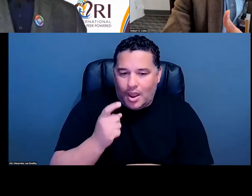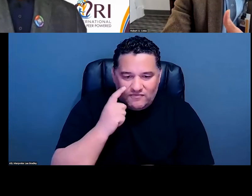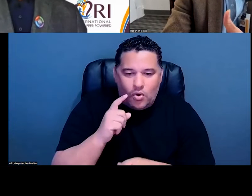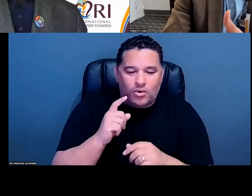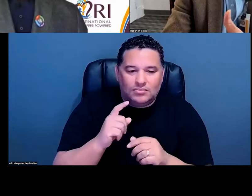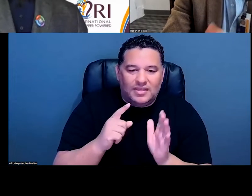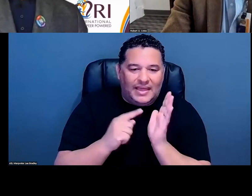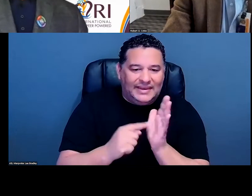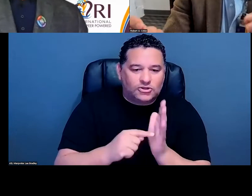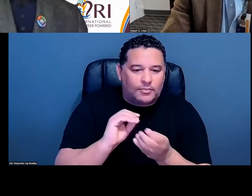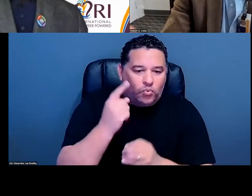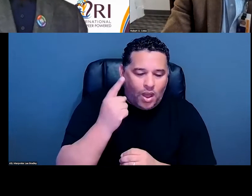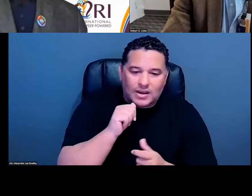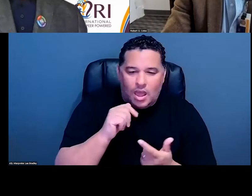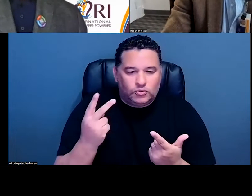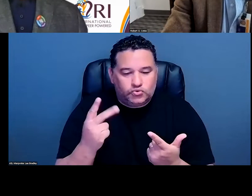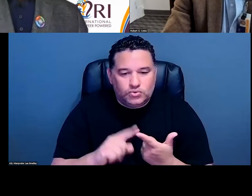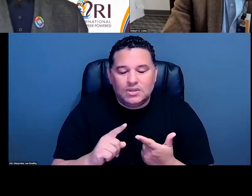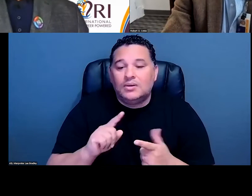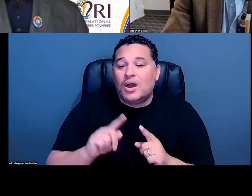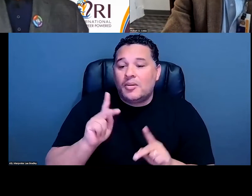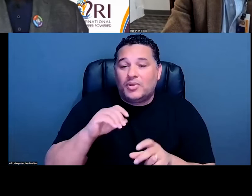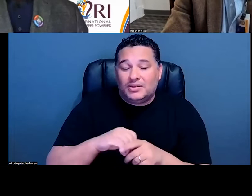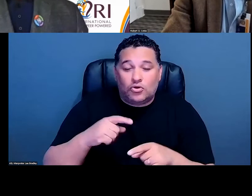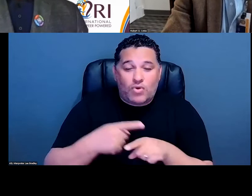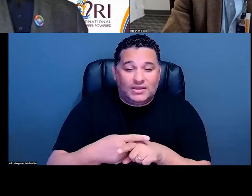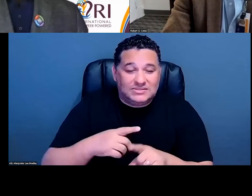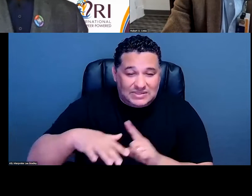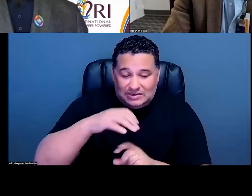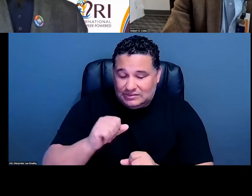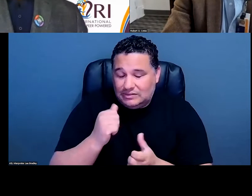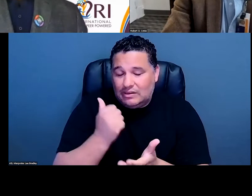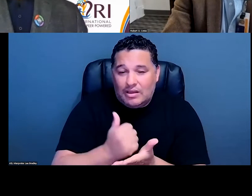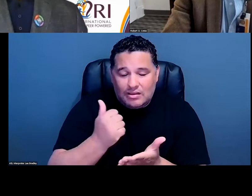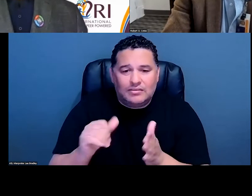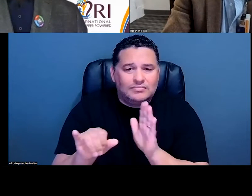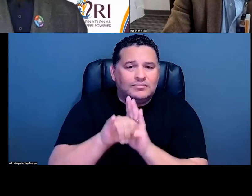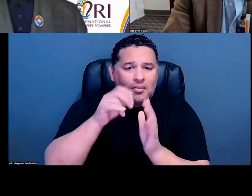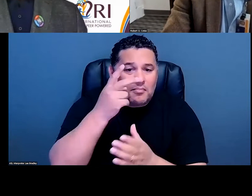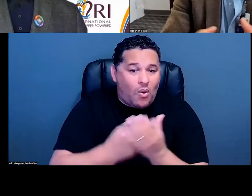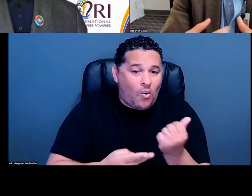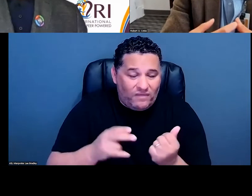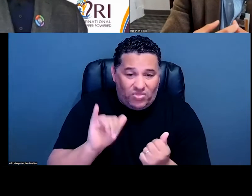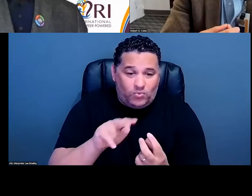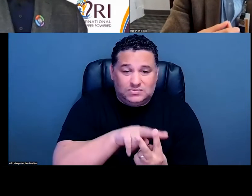IVE DISORDER . NOT INDICATION NUMBER TWO. BUT PEOPLE IN CRISIS, SETTINGS